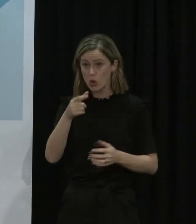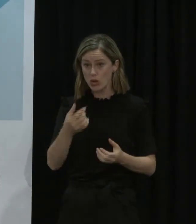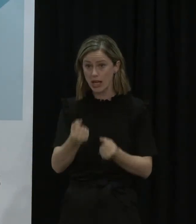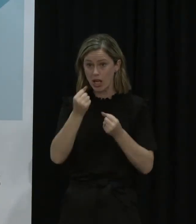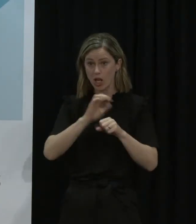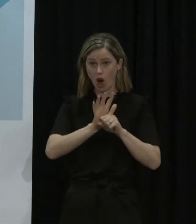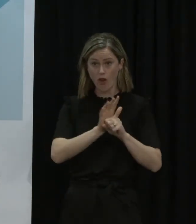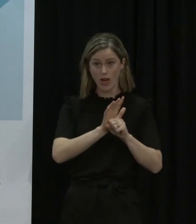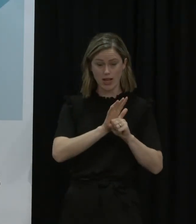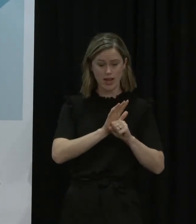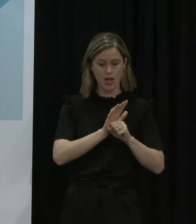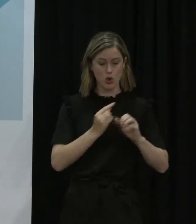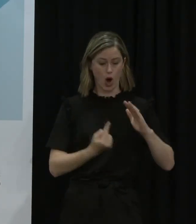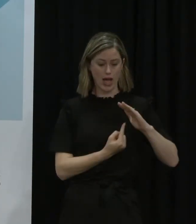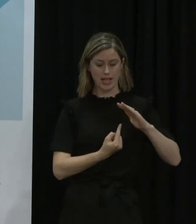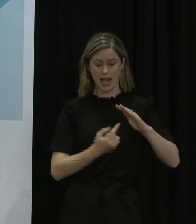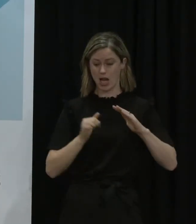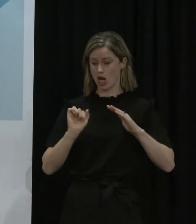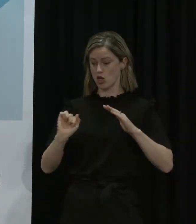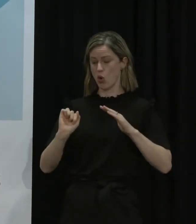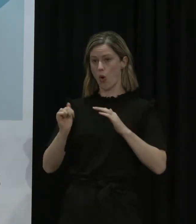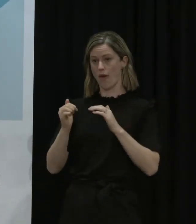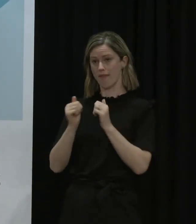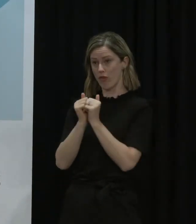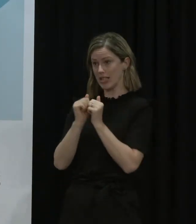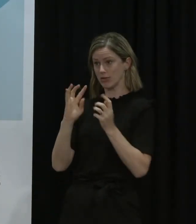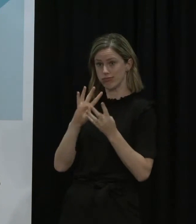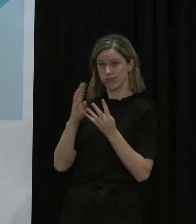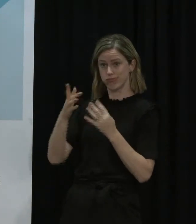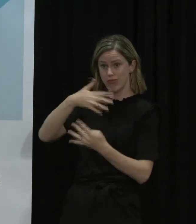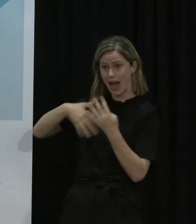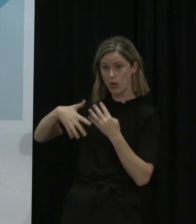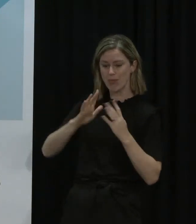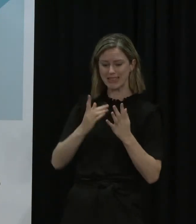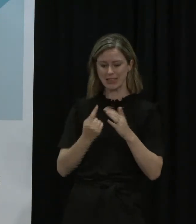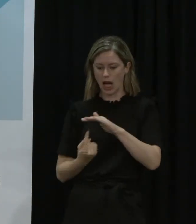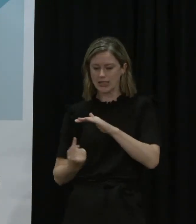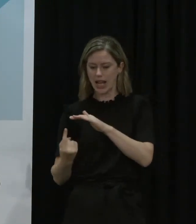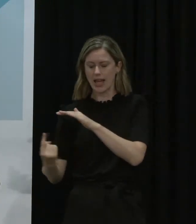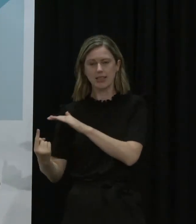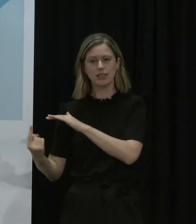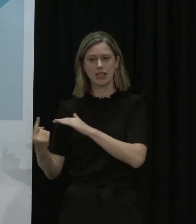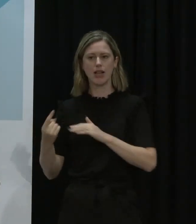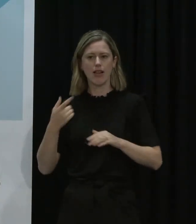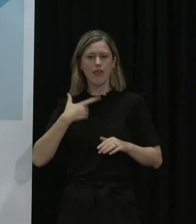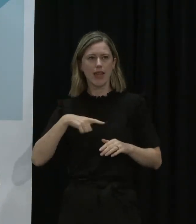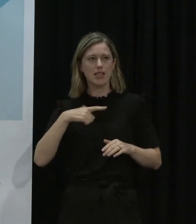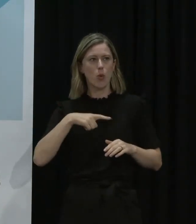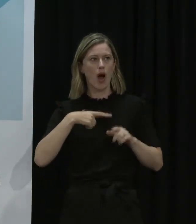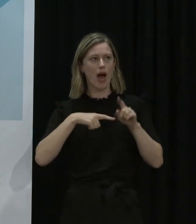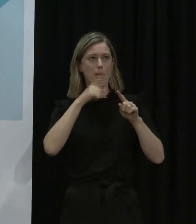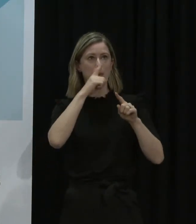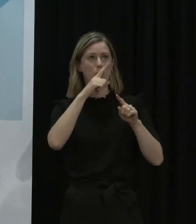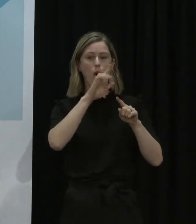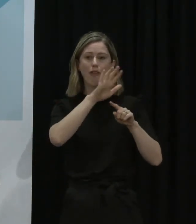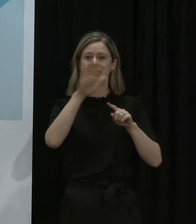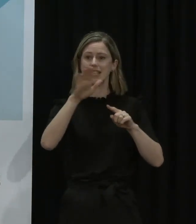around protect. We don't have a tolerance of COVID in our community. That is why we are still isolating close contacts. That is why we are still having